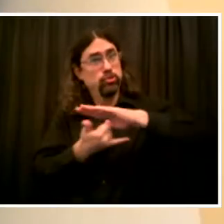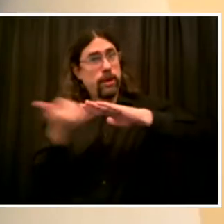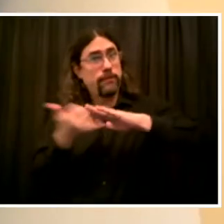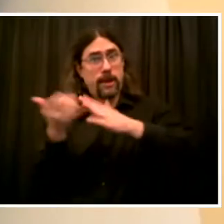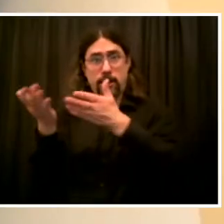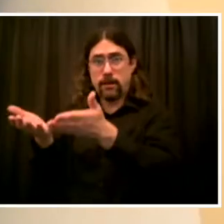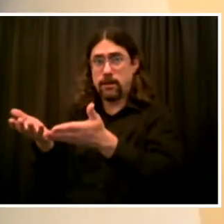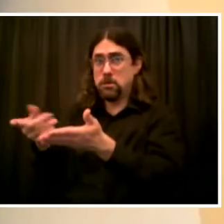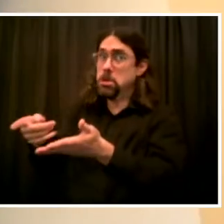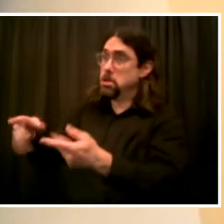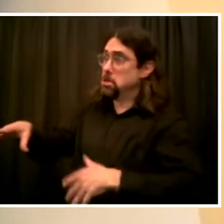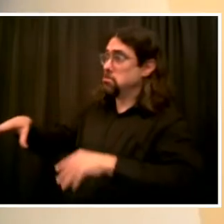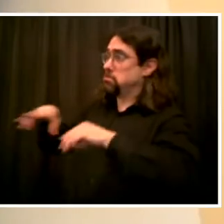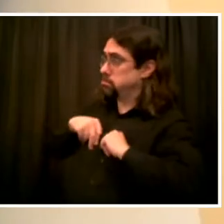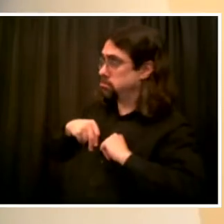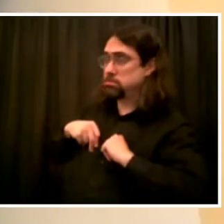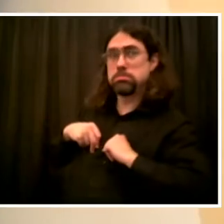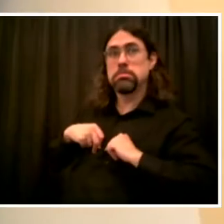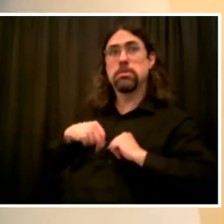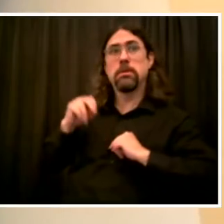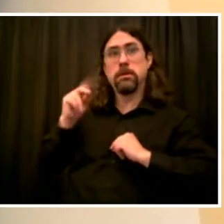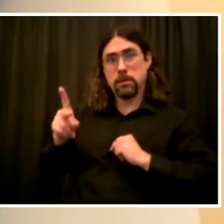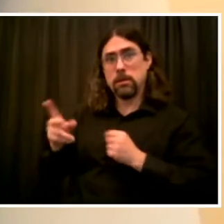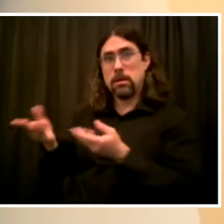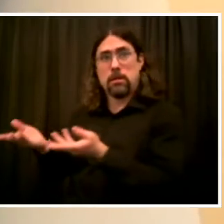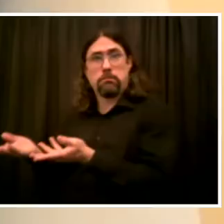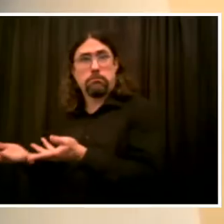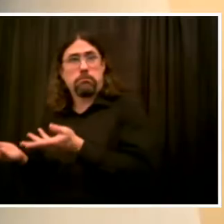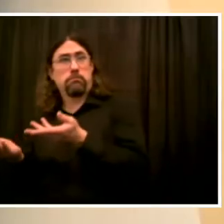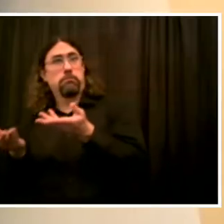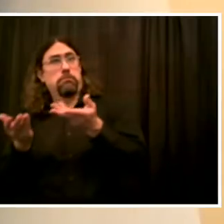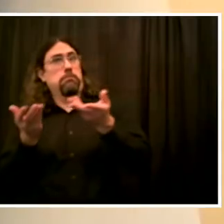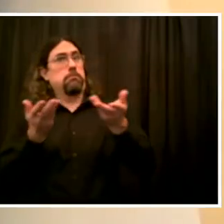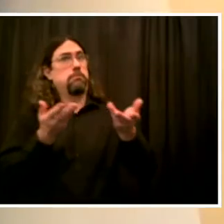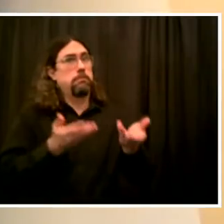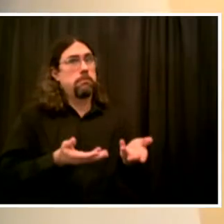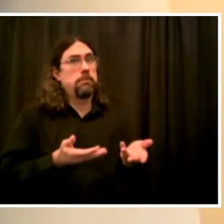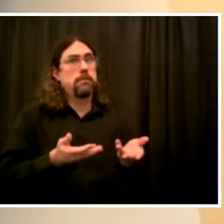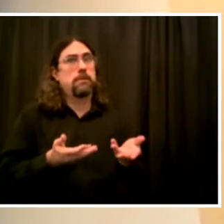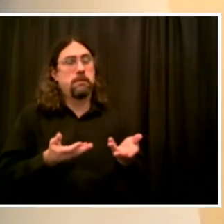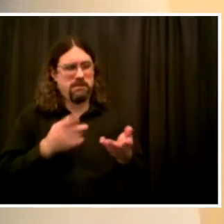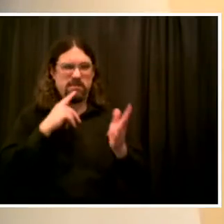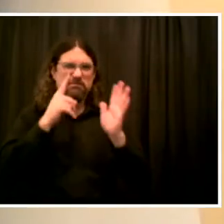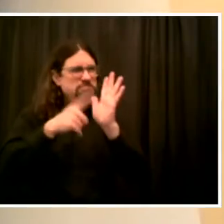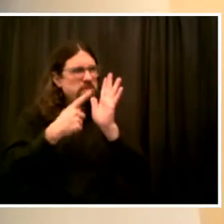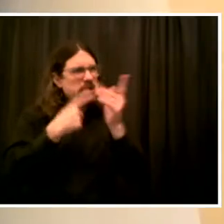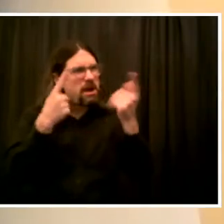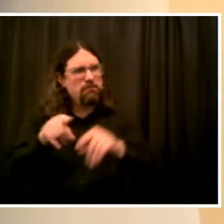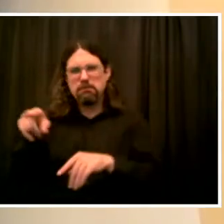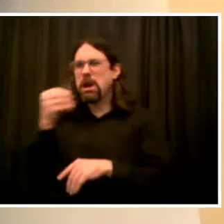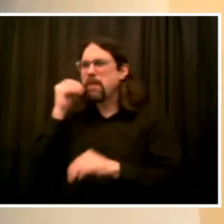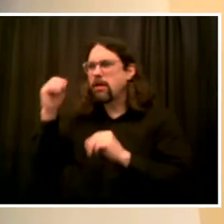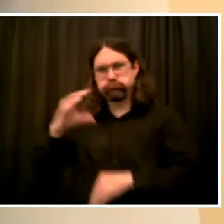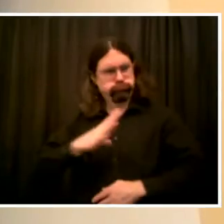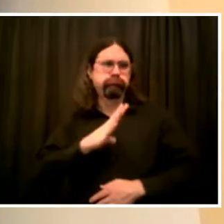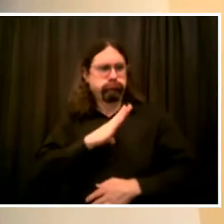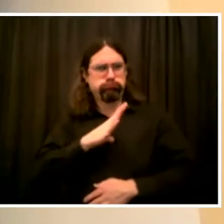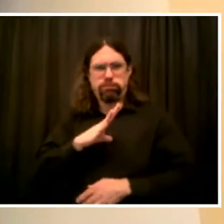HELP AND WHEN THEY ARRIVE AT THE SHELTER DOOR MAKE A DETERMINATION HETY DON' WTT AN THAT HELP, THAT IS A STEP FORWARD